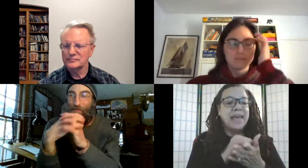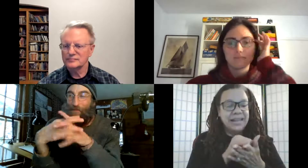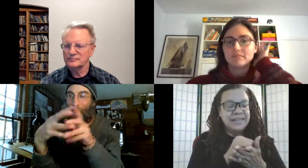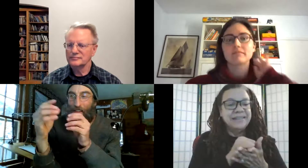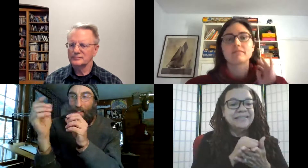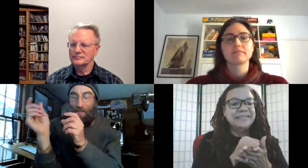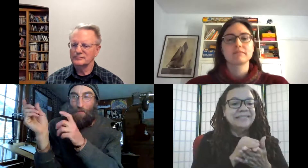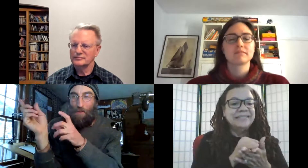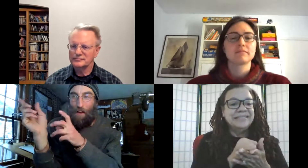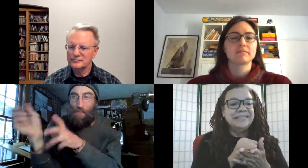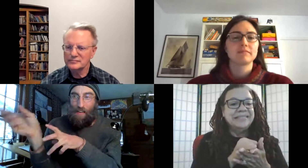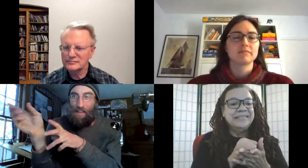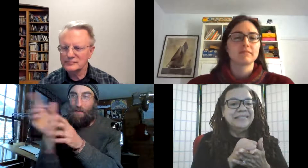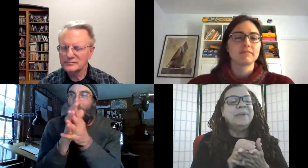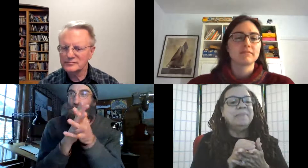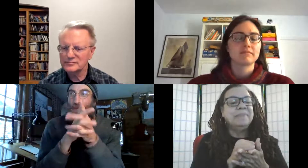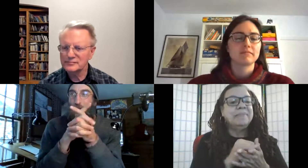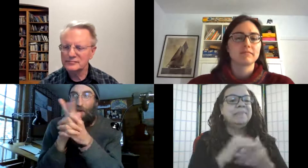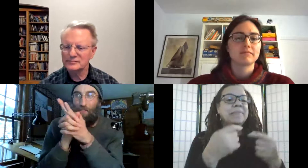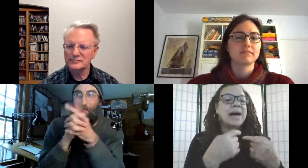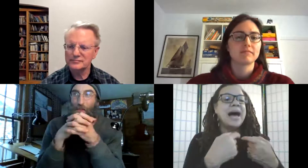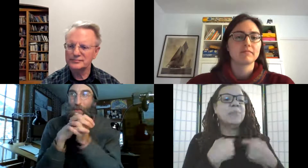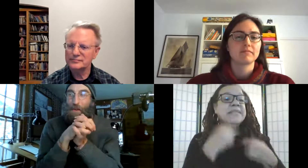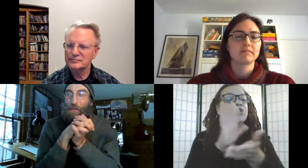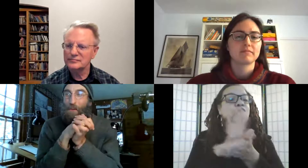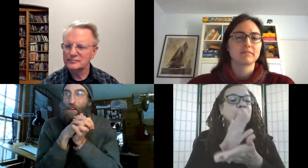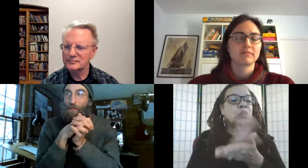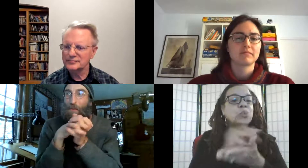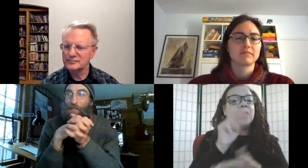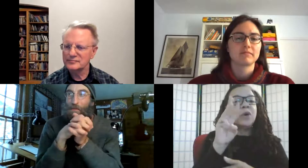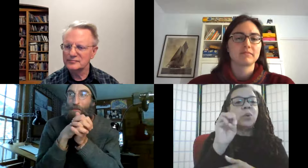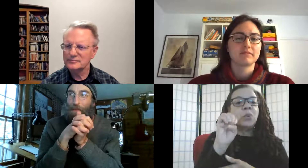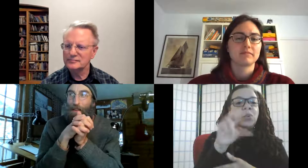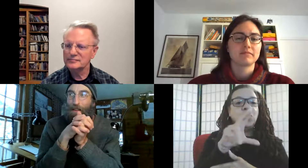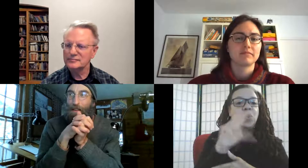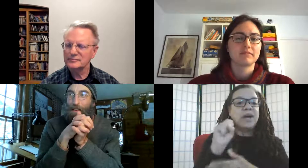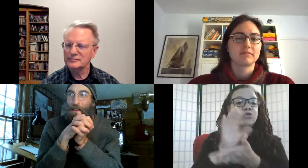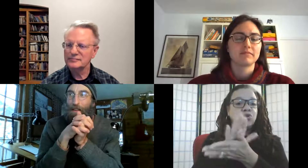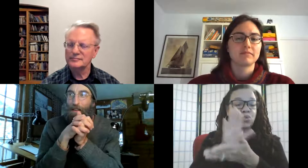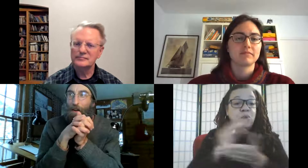Um I was at-- I was at a school, the Well School in Peterborough here.